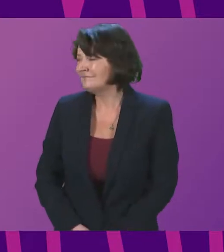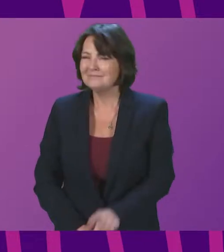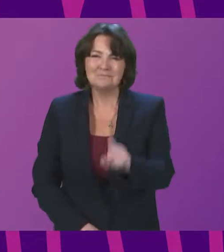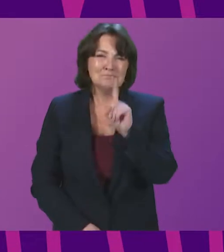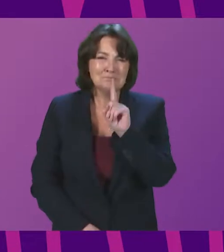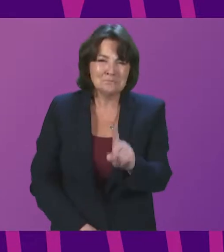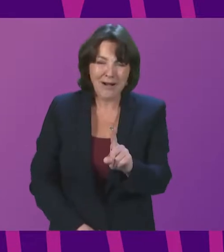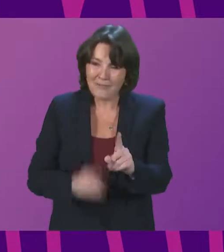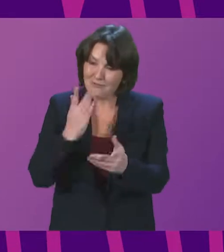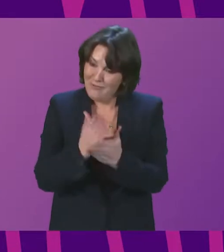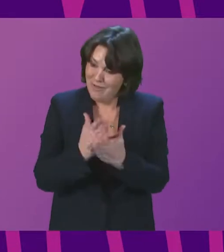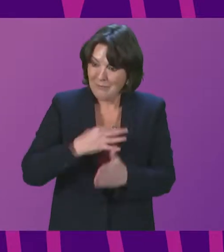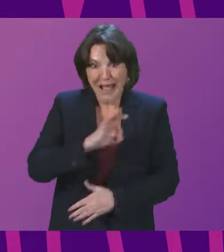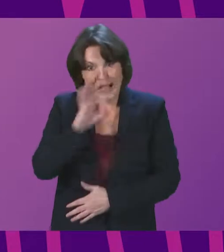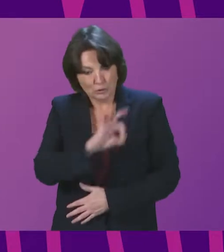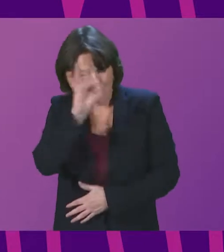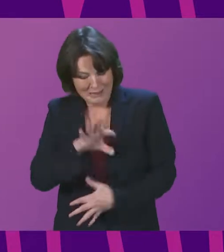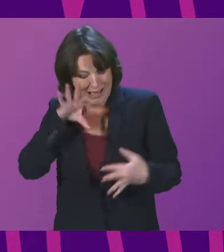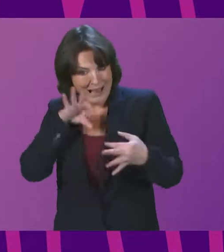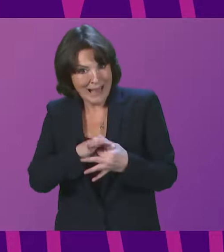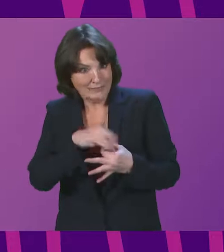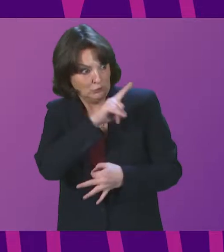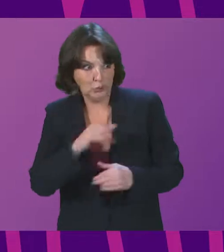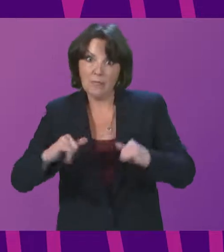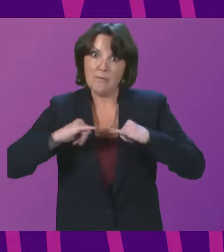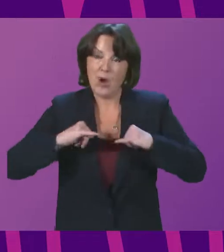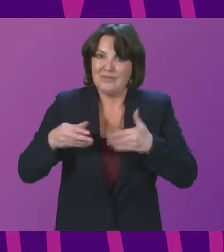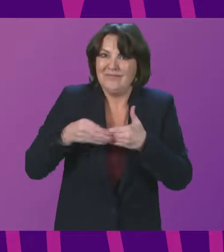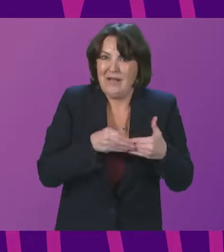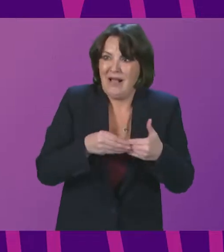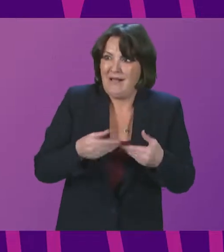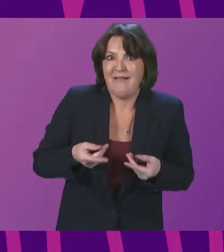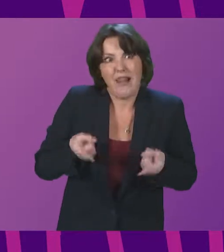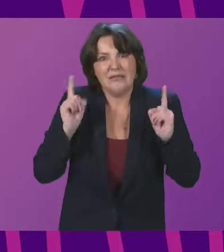Minister. She is telling us a lot about the bank and its importance to Scotland, Scotland’s economy